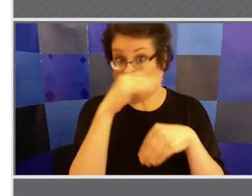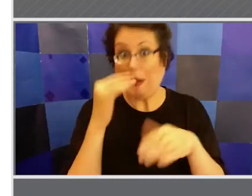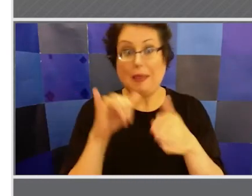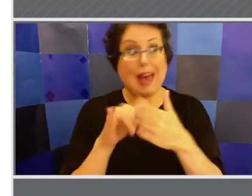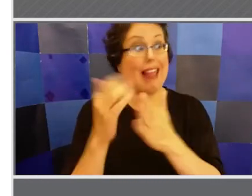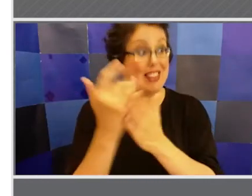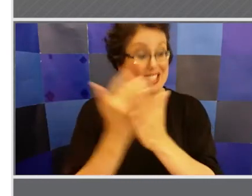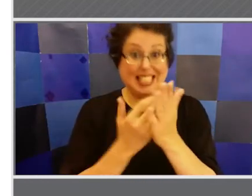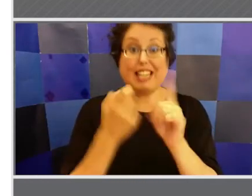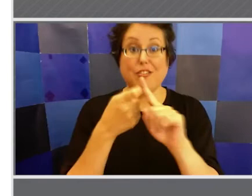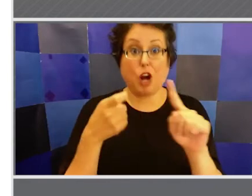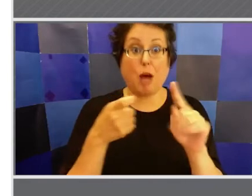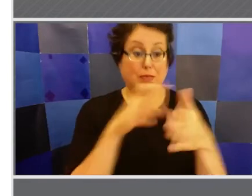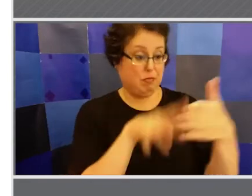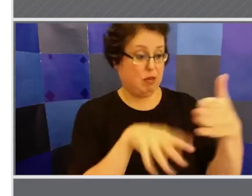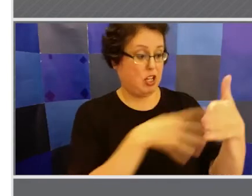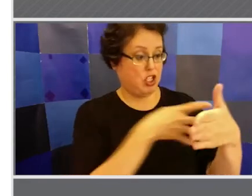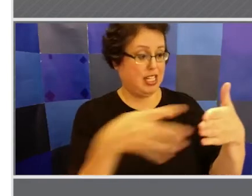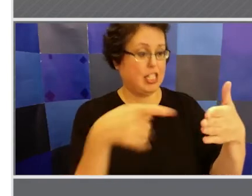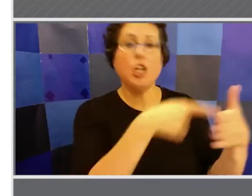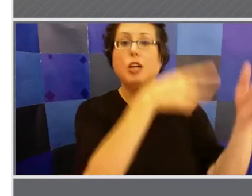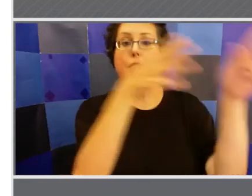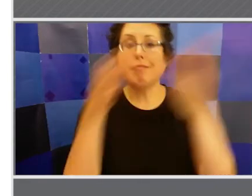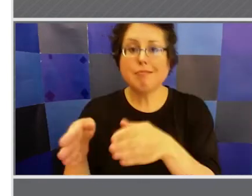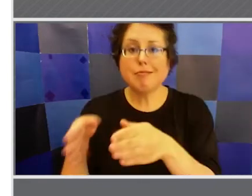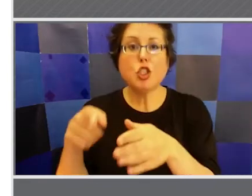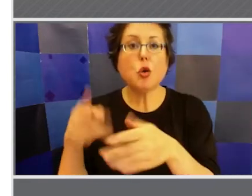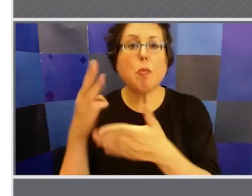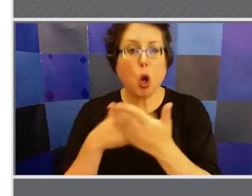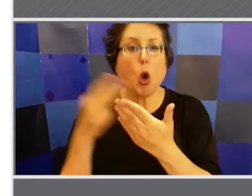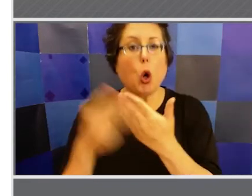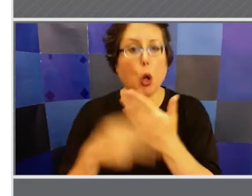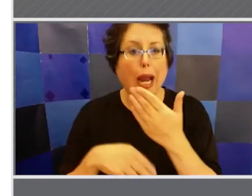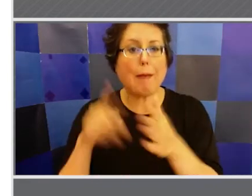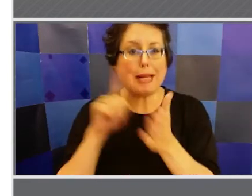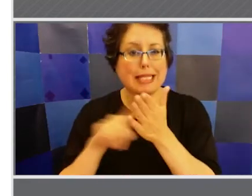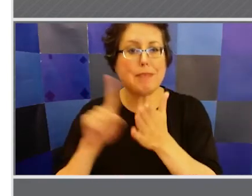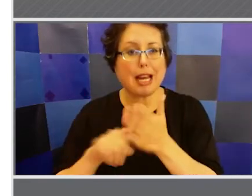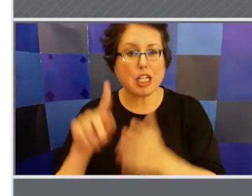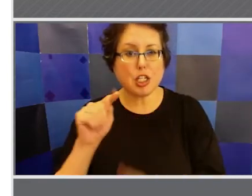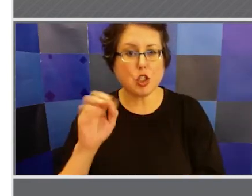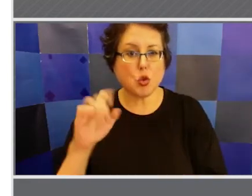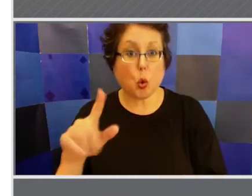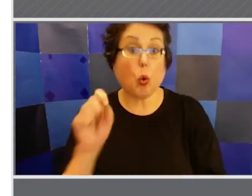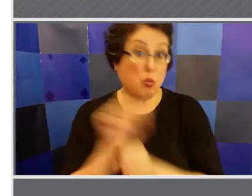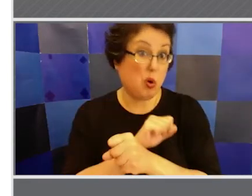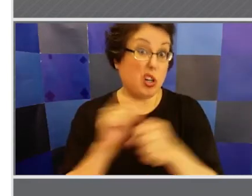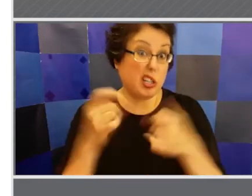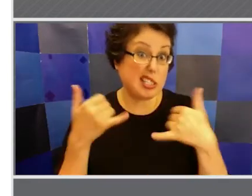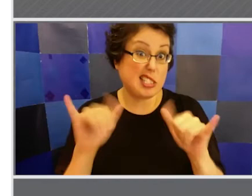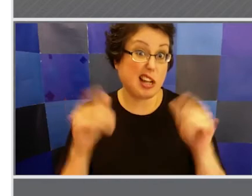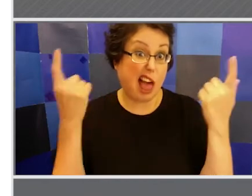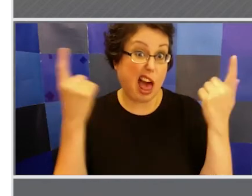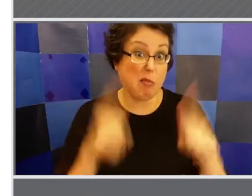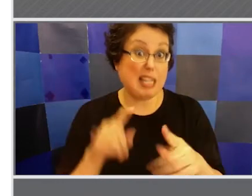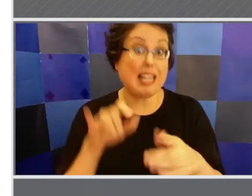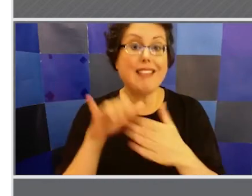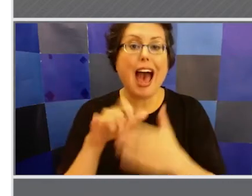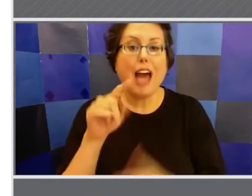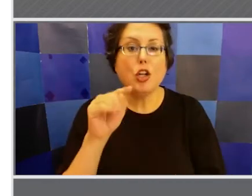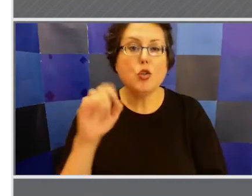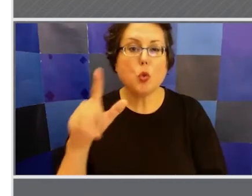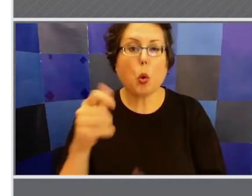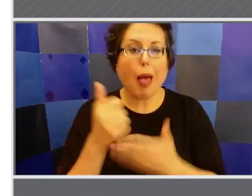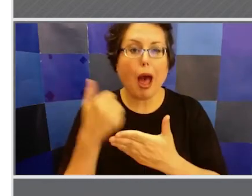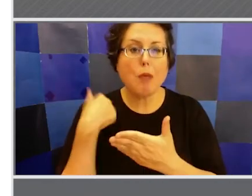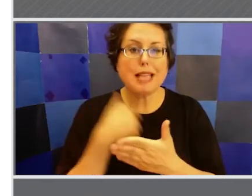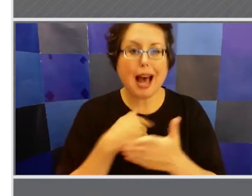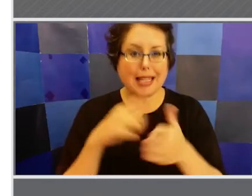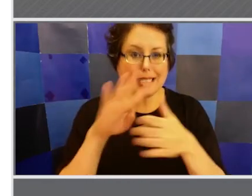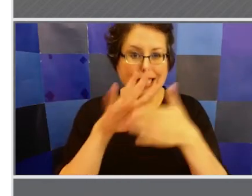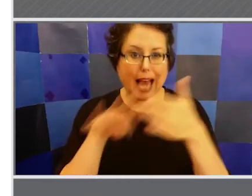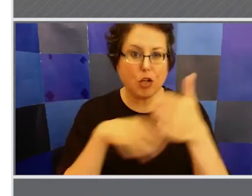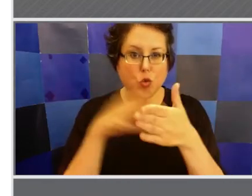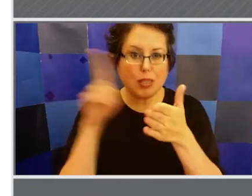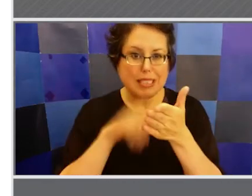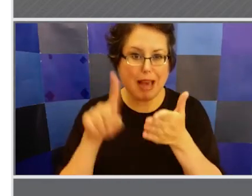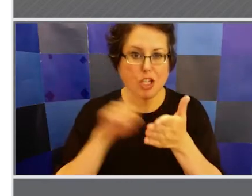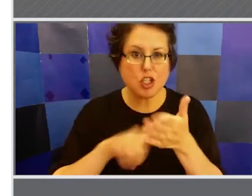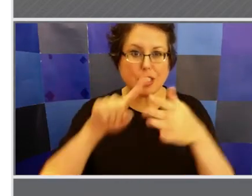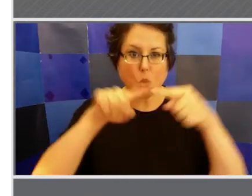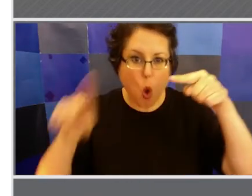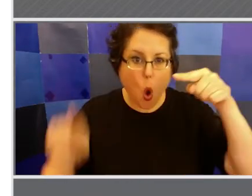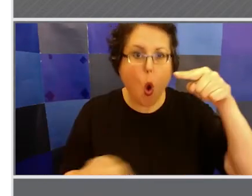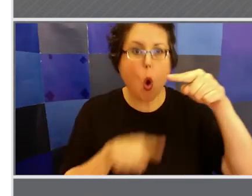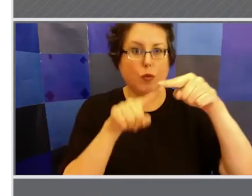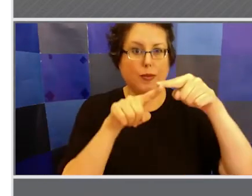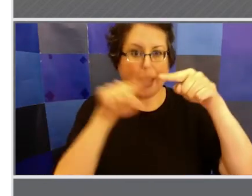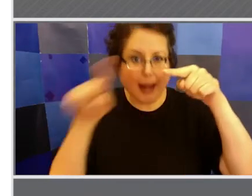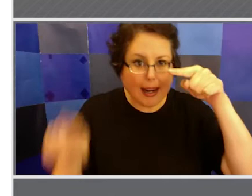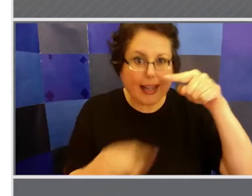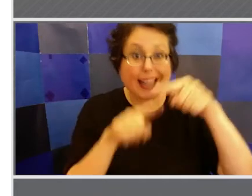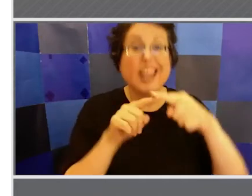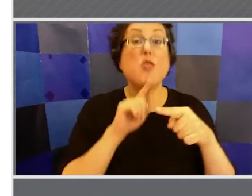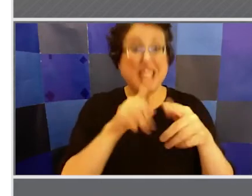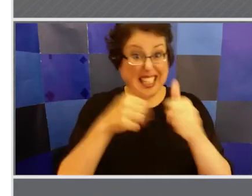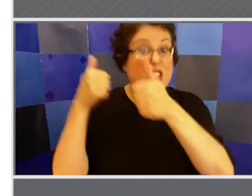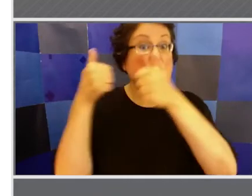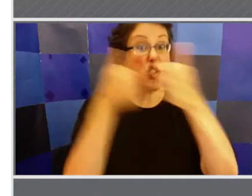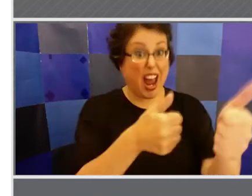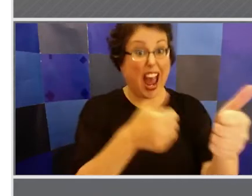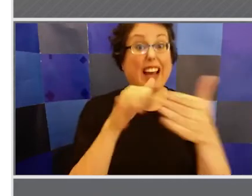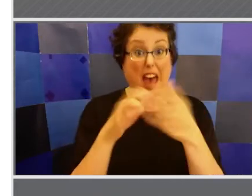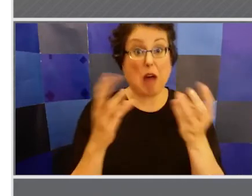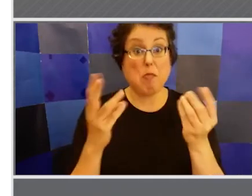a spreadsheet to a programmatic inspection tool now that work is still ongoing.